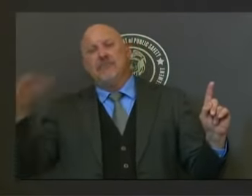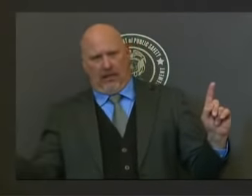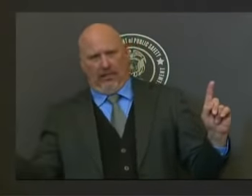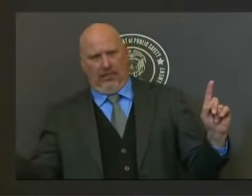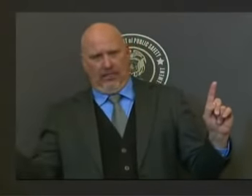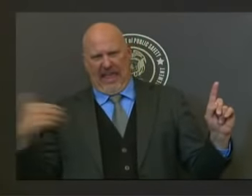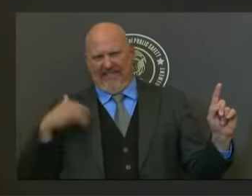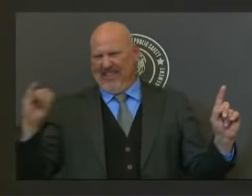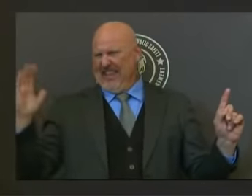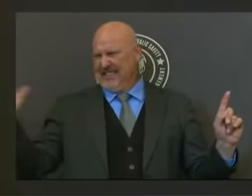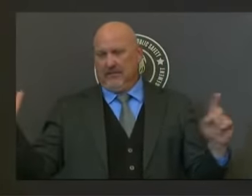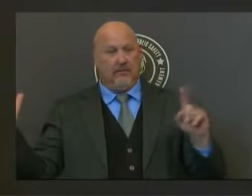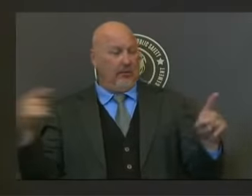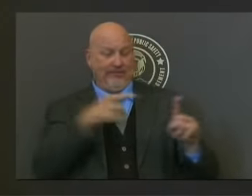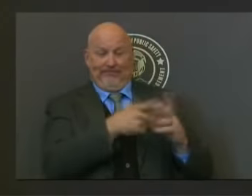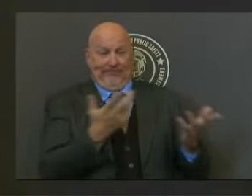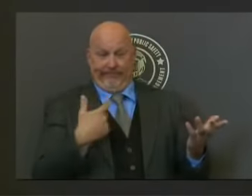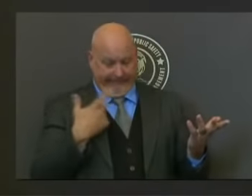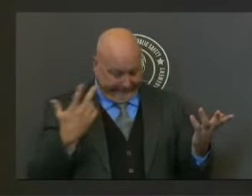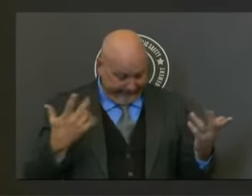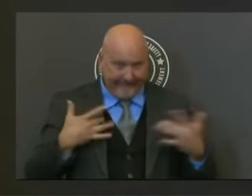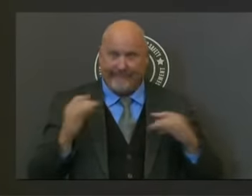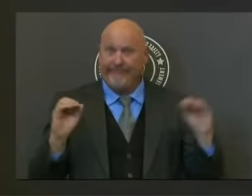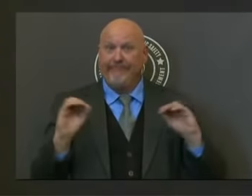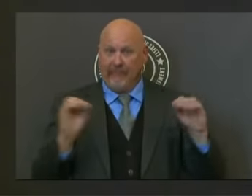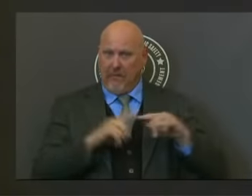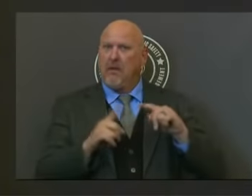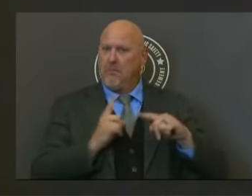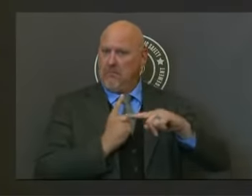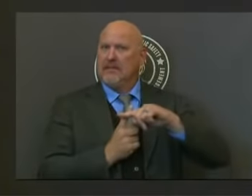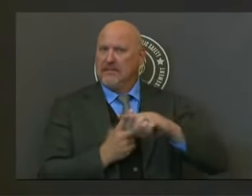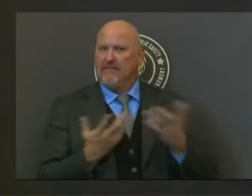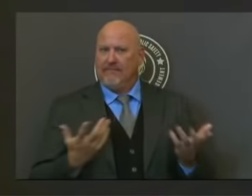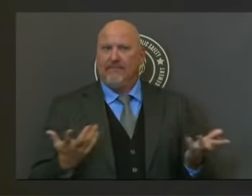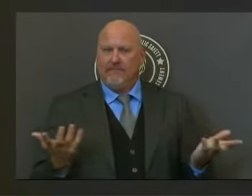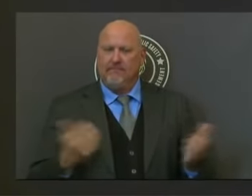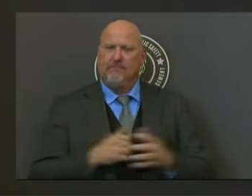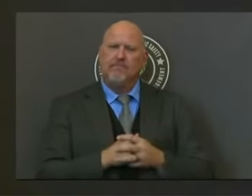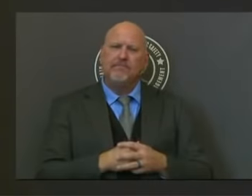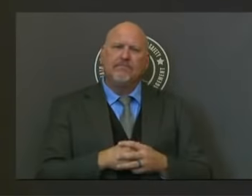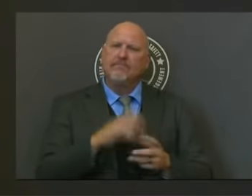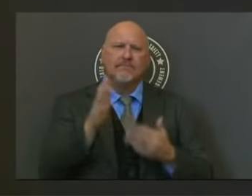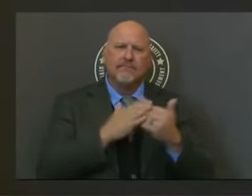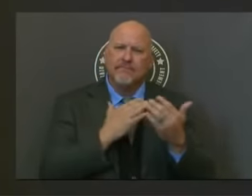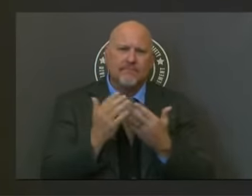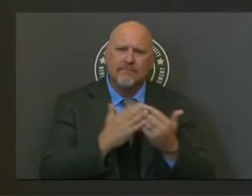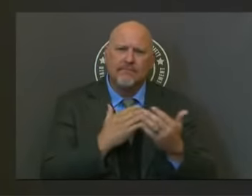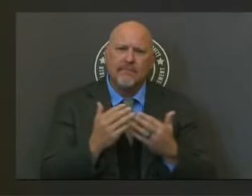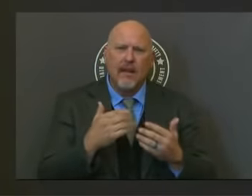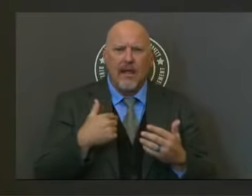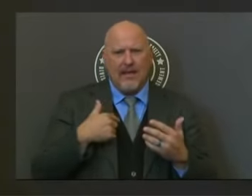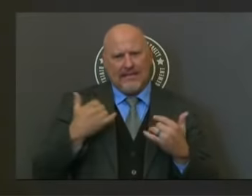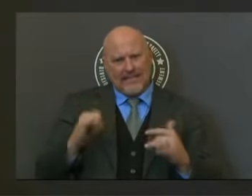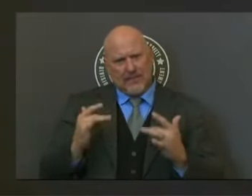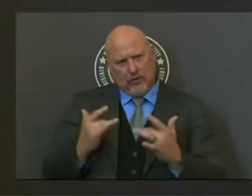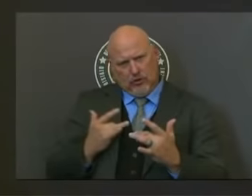but we we have some symptoms and I'm concerned about